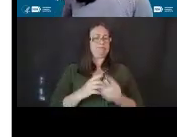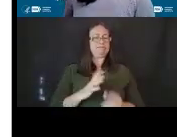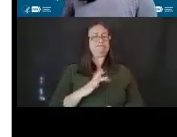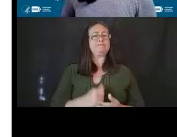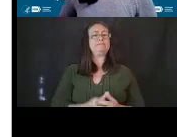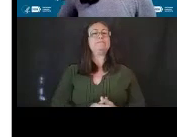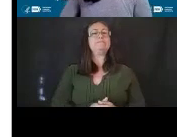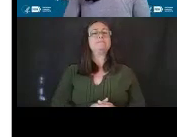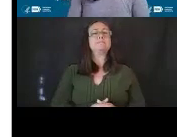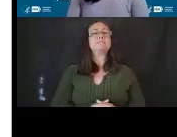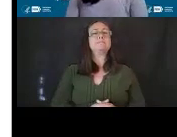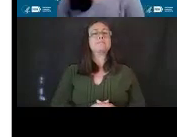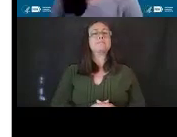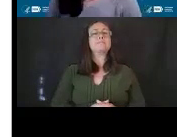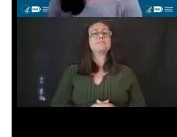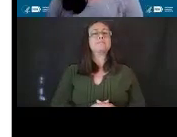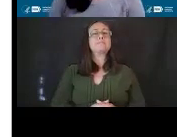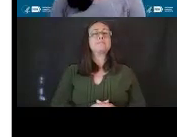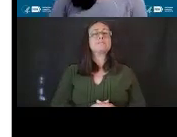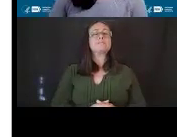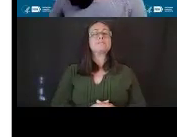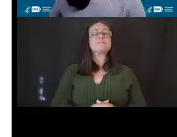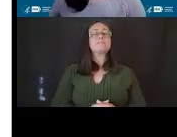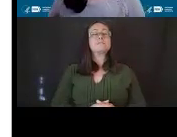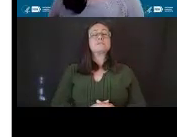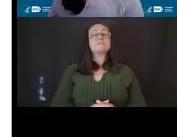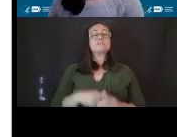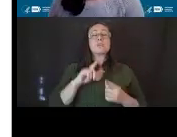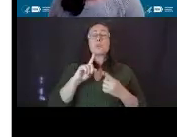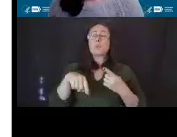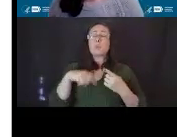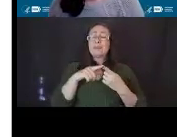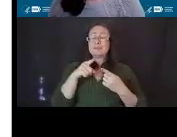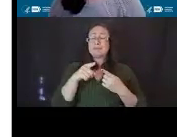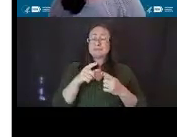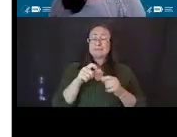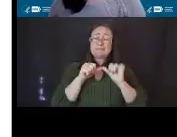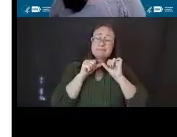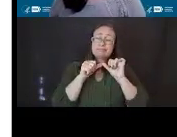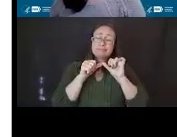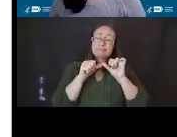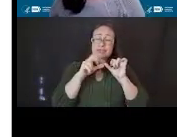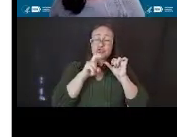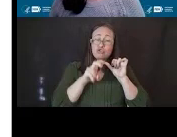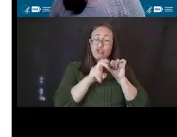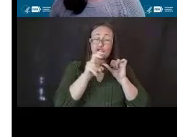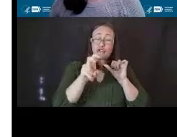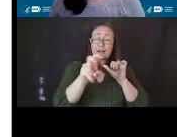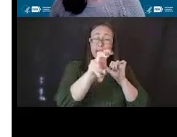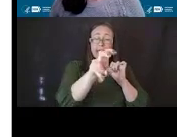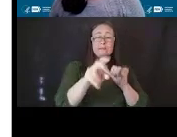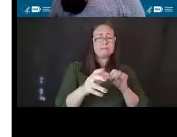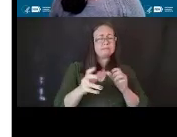but you don't have to respond to a Notice of Special Interest in order to submit a R01 application.